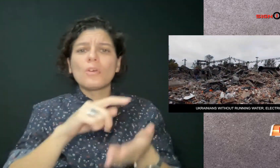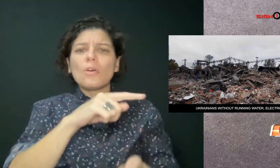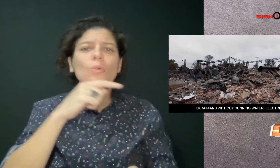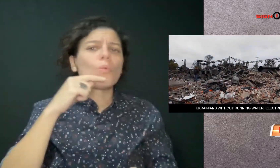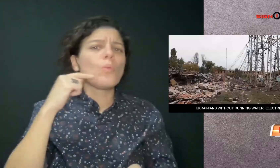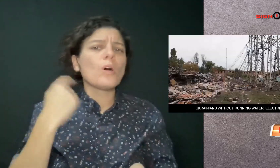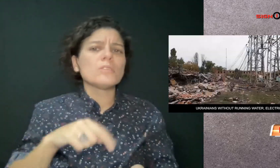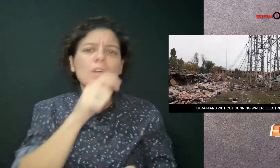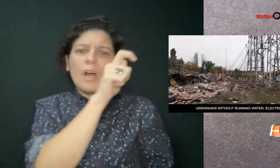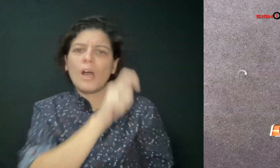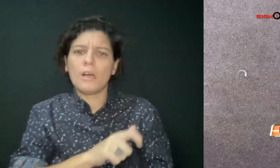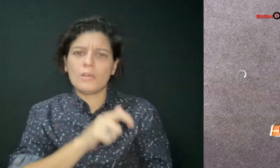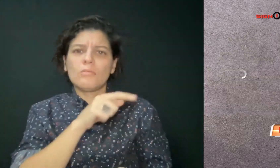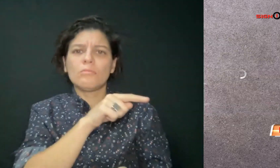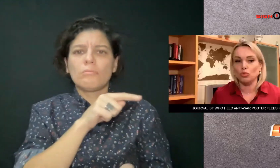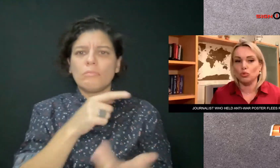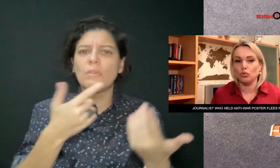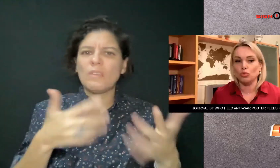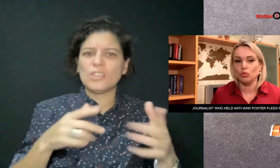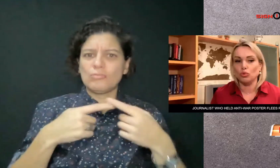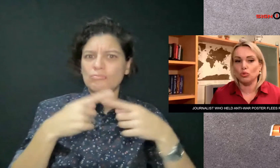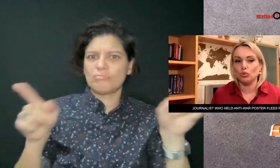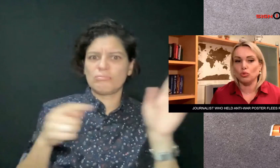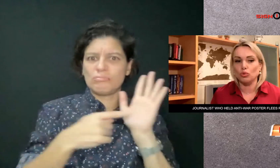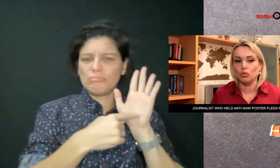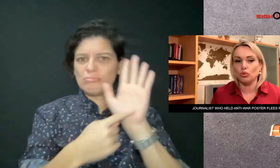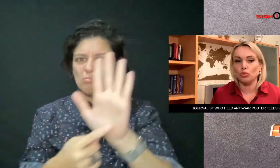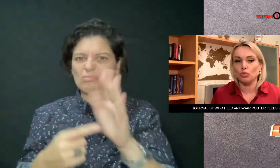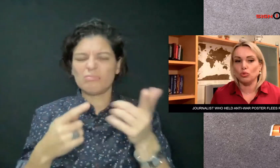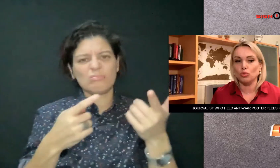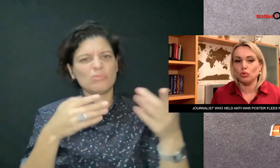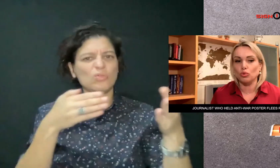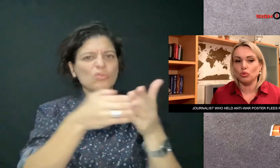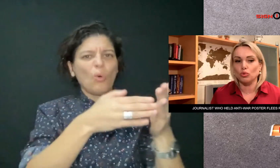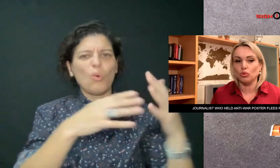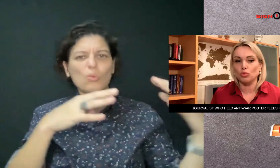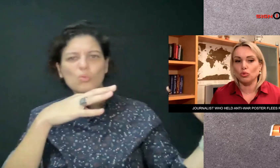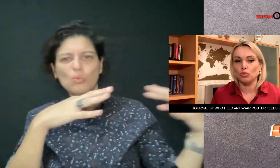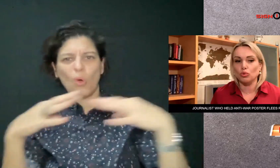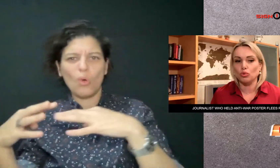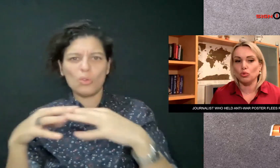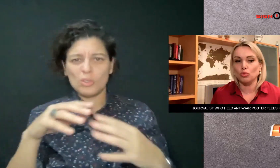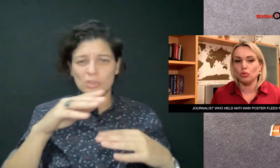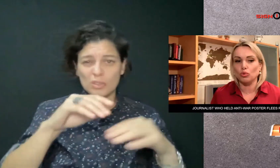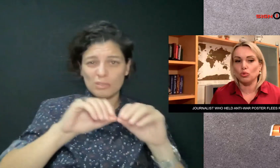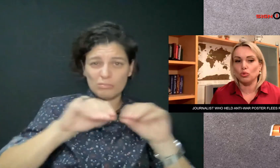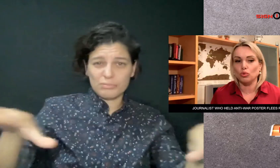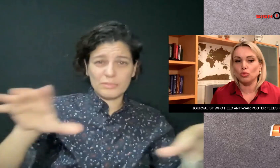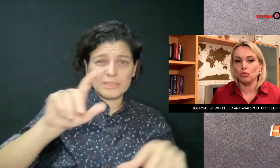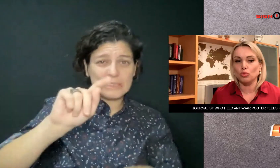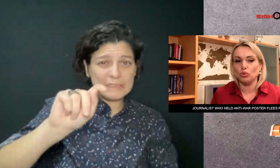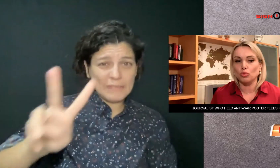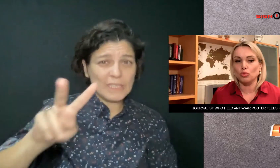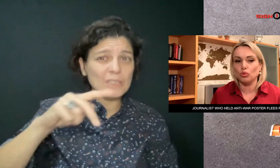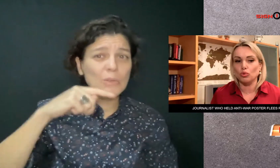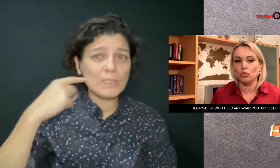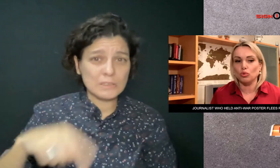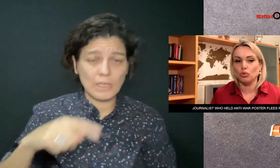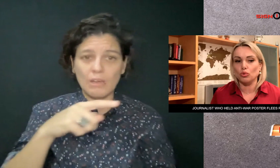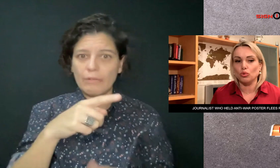the Russian journalist who held up an antiwar poster on Russian state TV has fled Russia